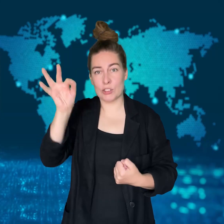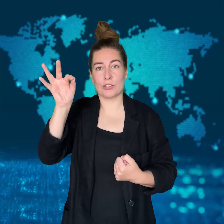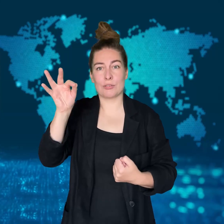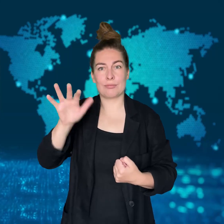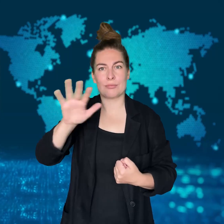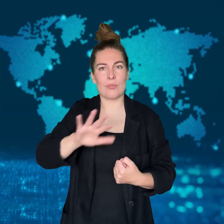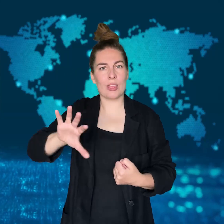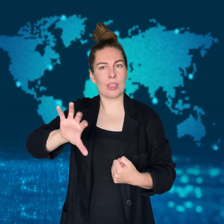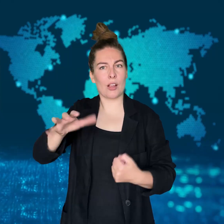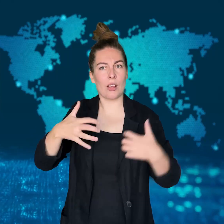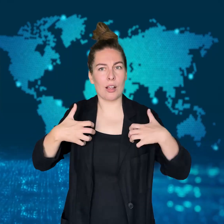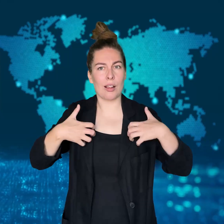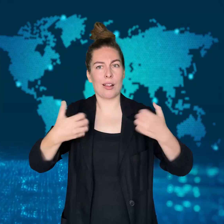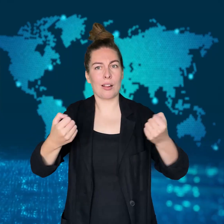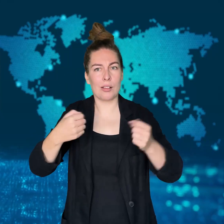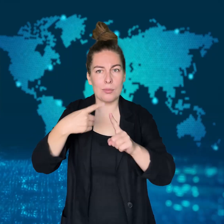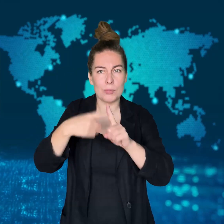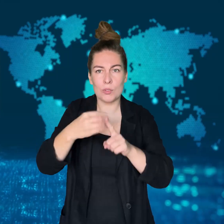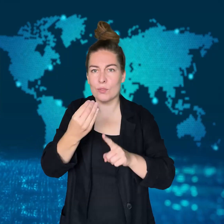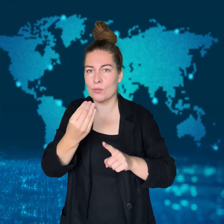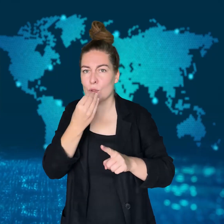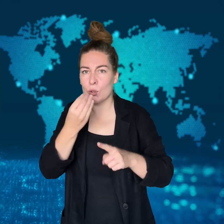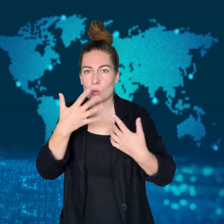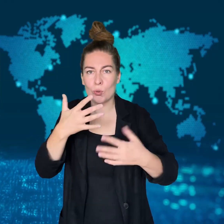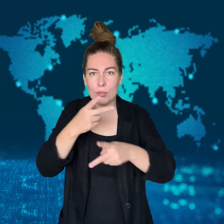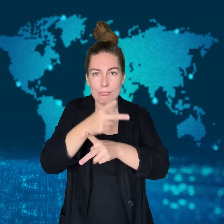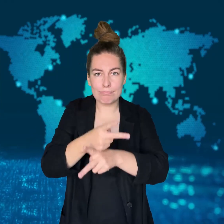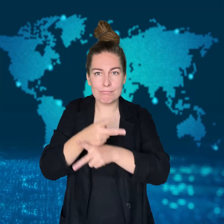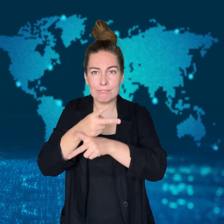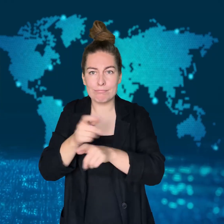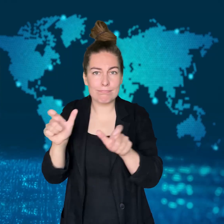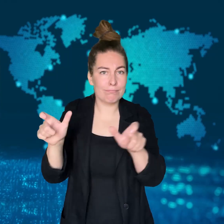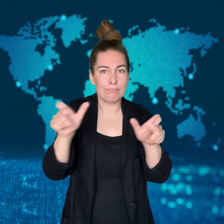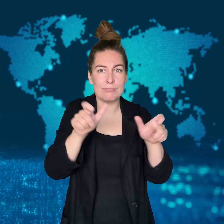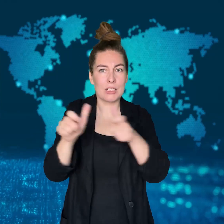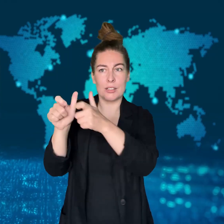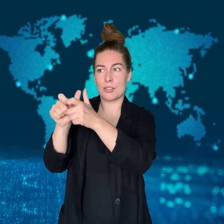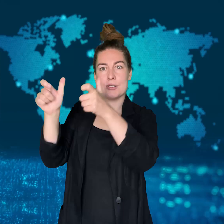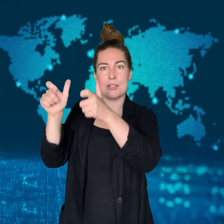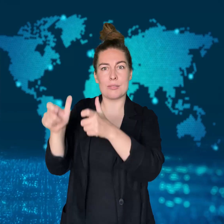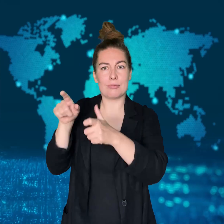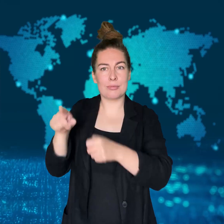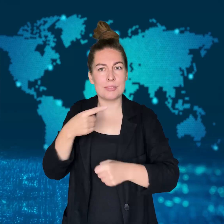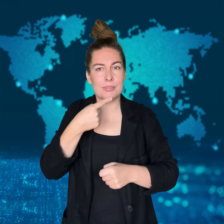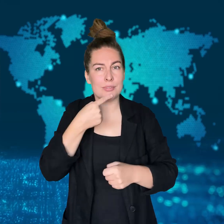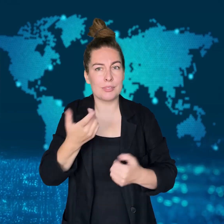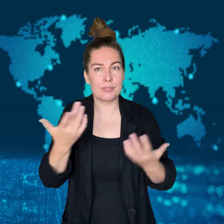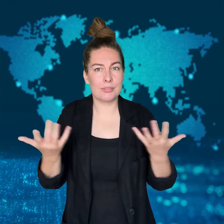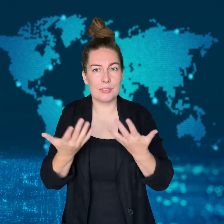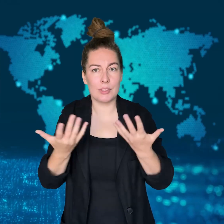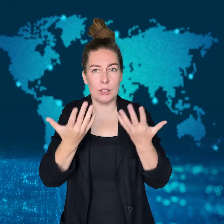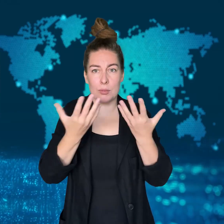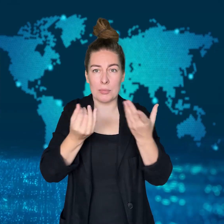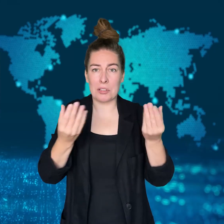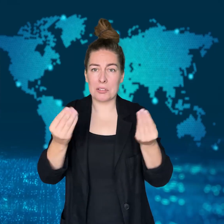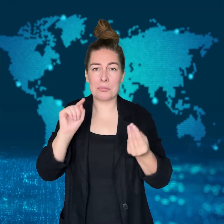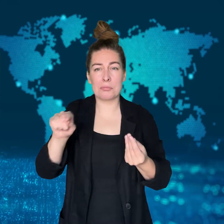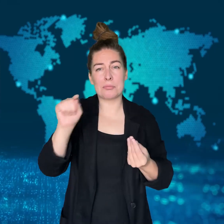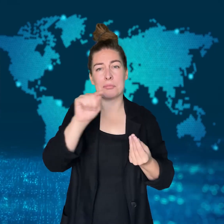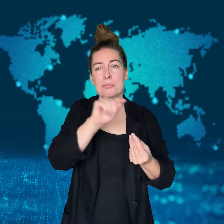According to another source, the French National Agency for Health and Food Safety has